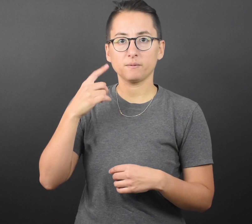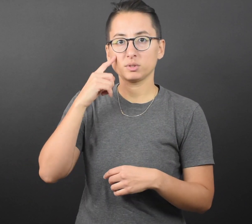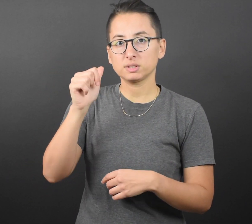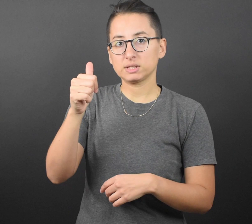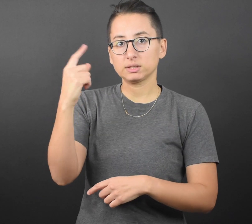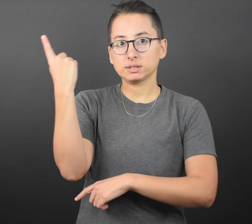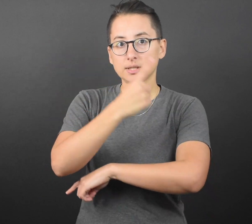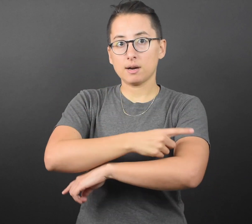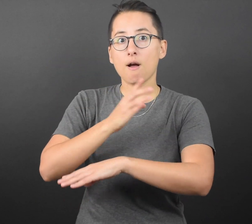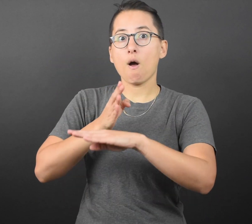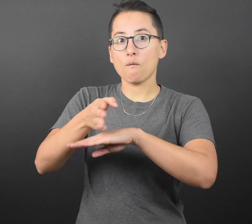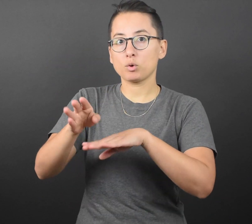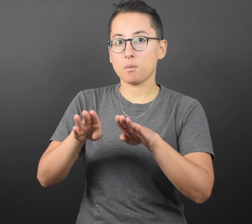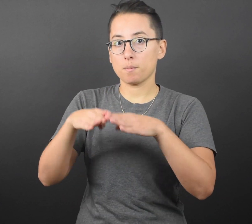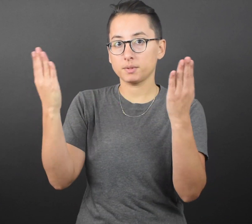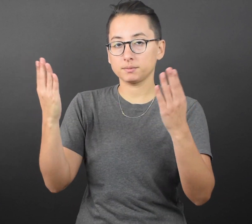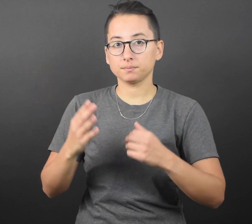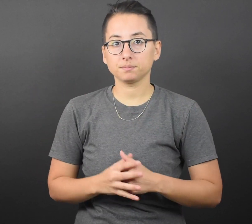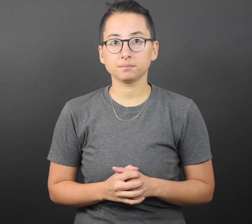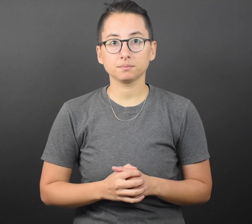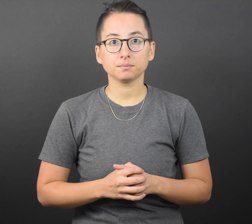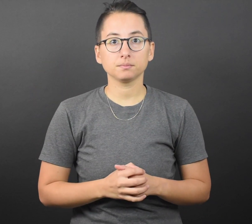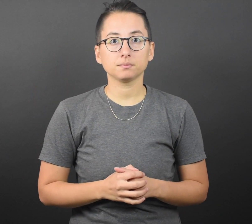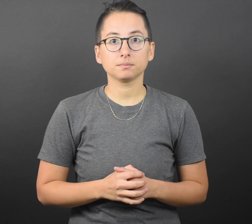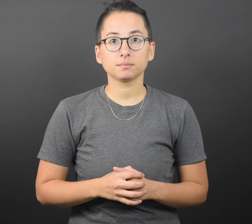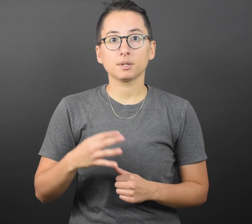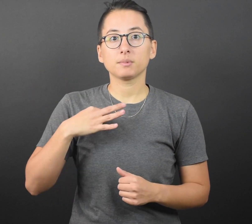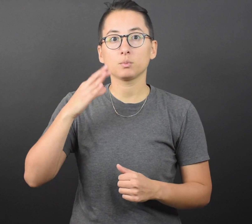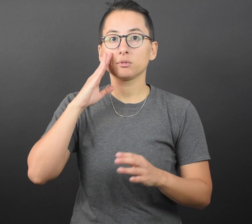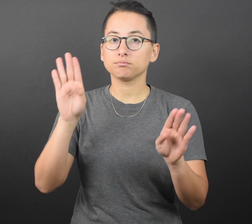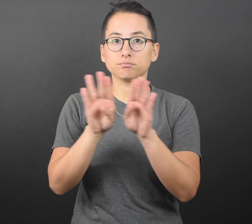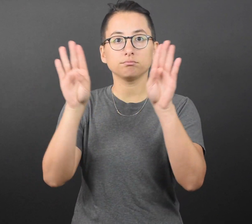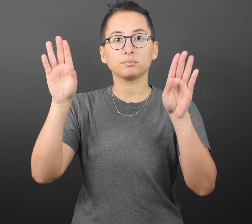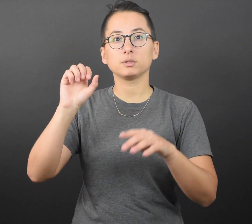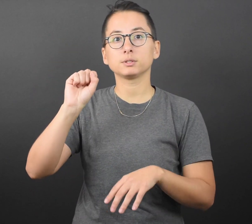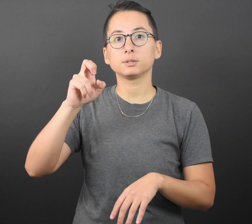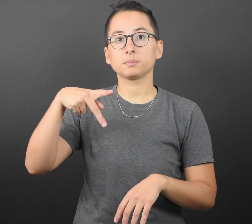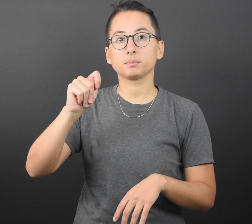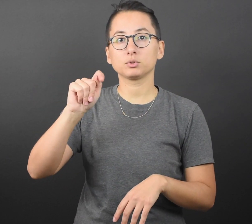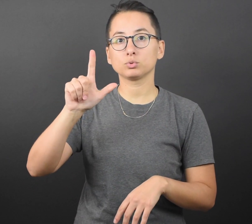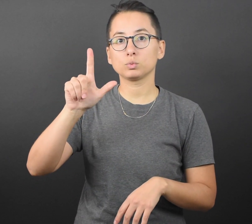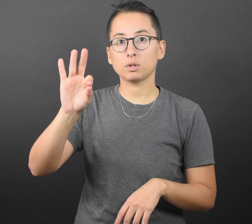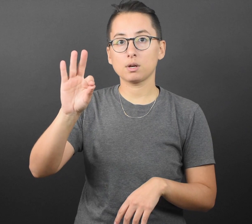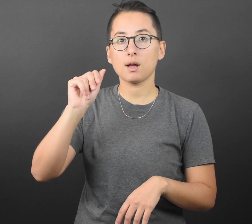The application portal will open September 20 and will accept applications for 10 days after